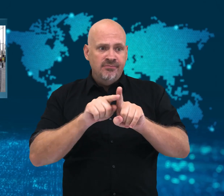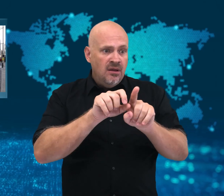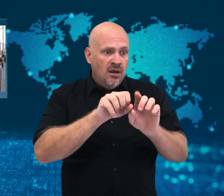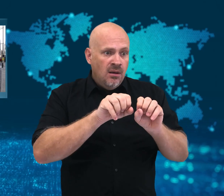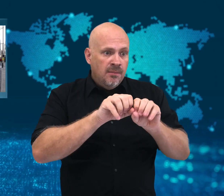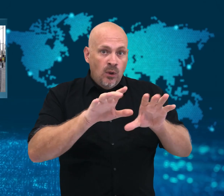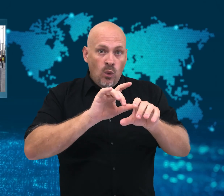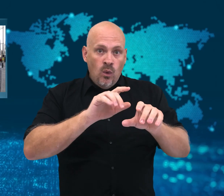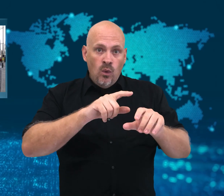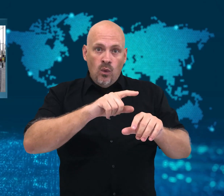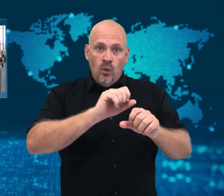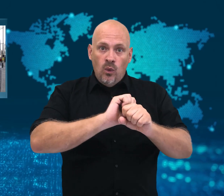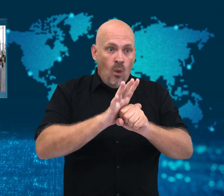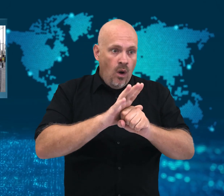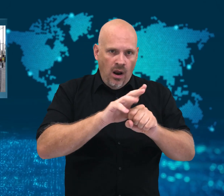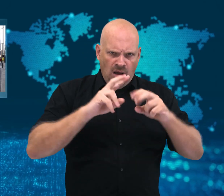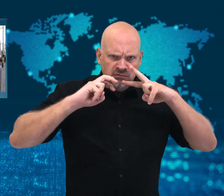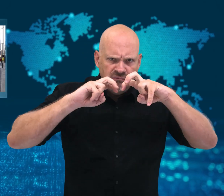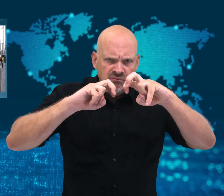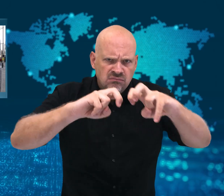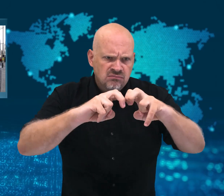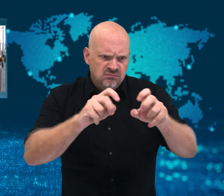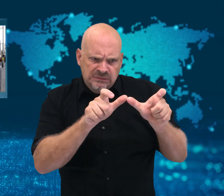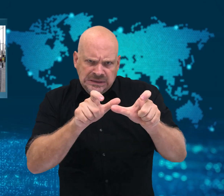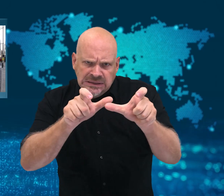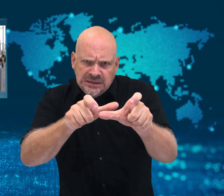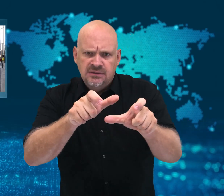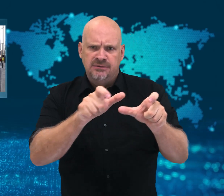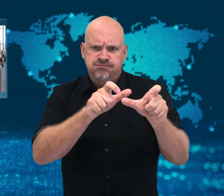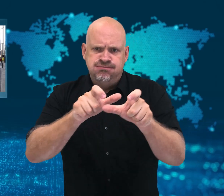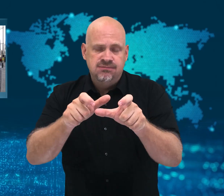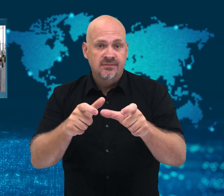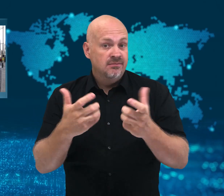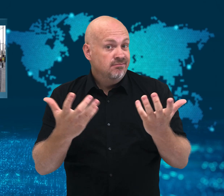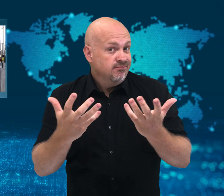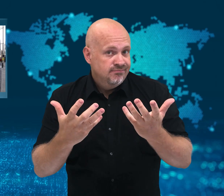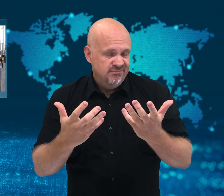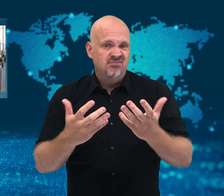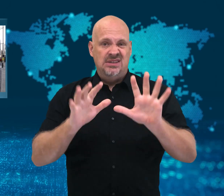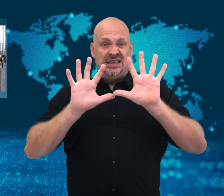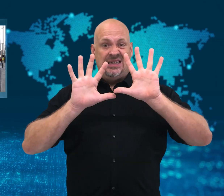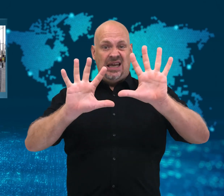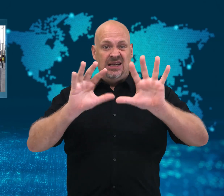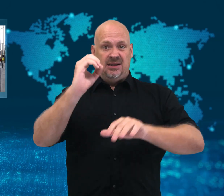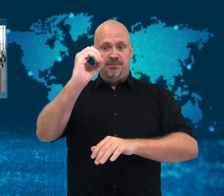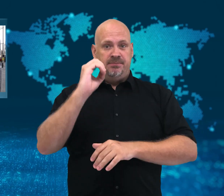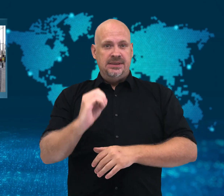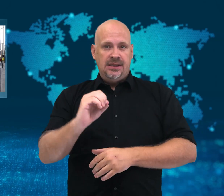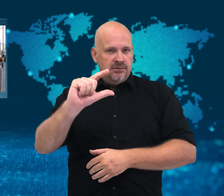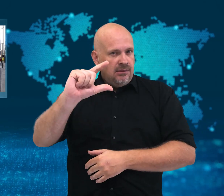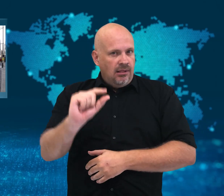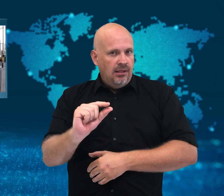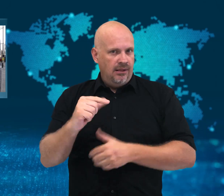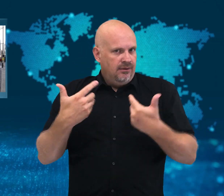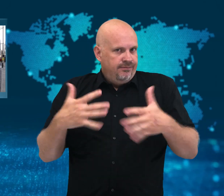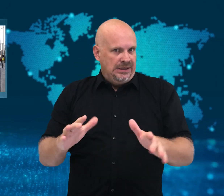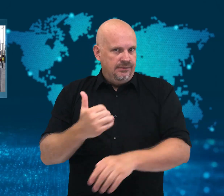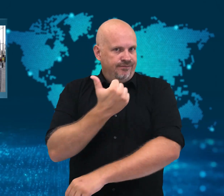virus as only 10% of its population has been vaccinated due